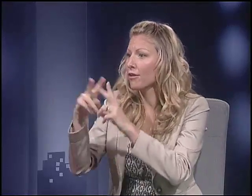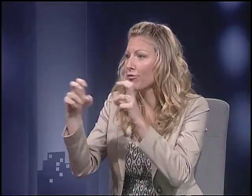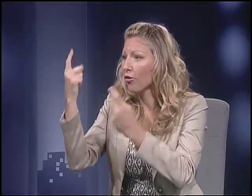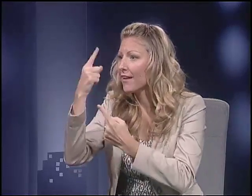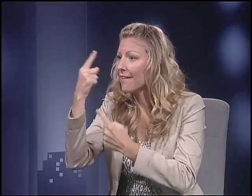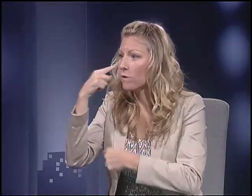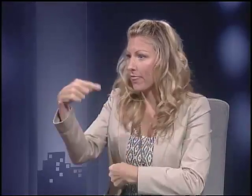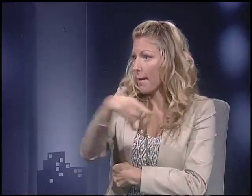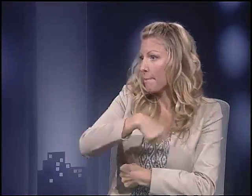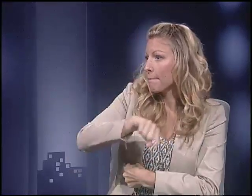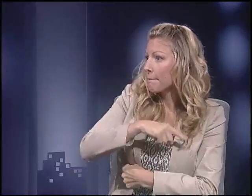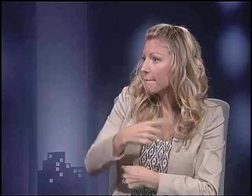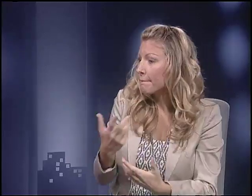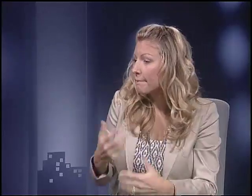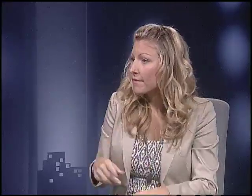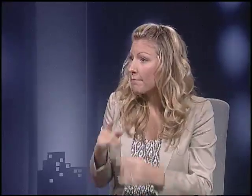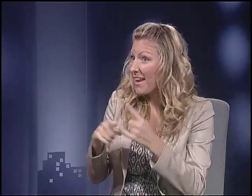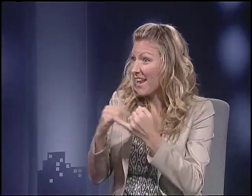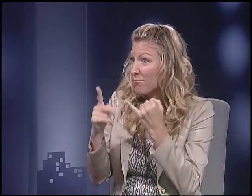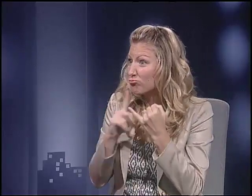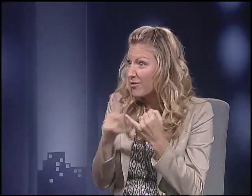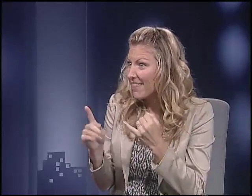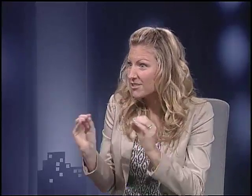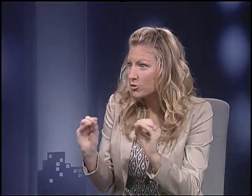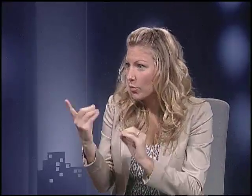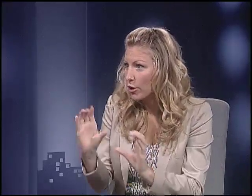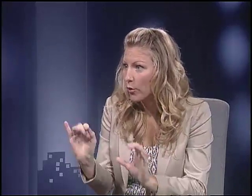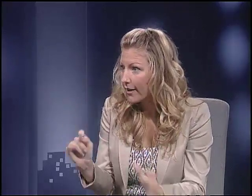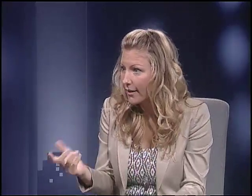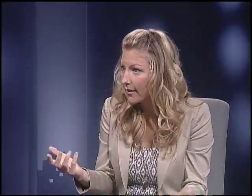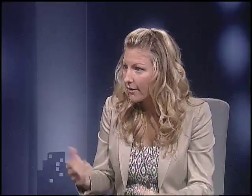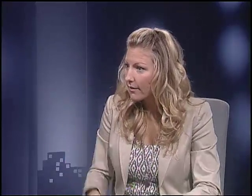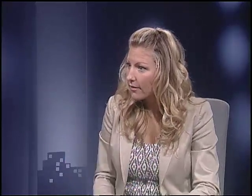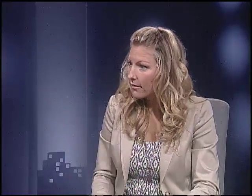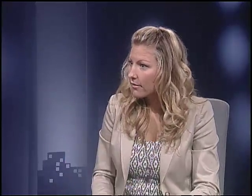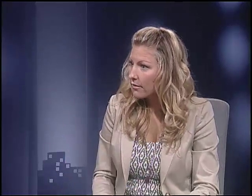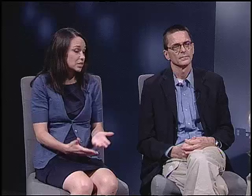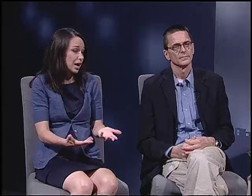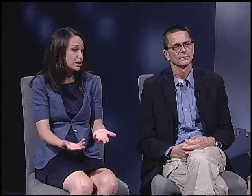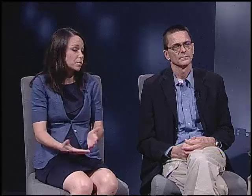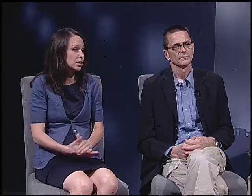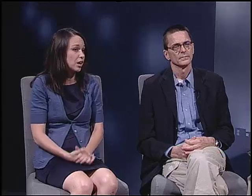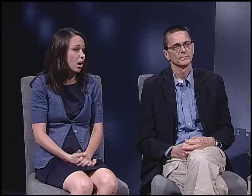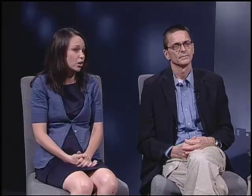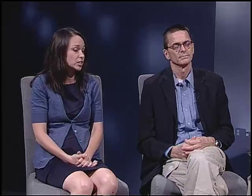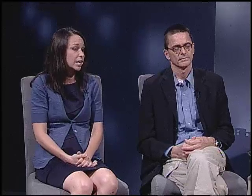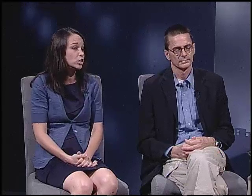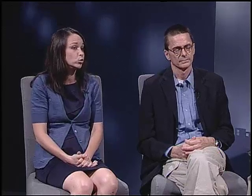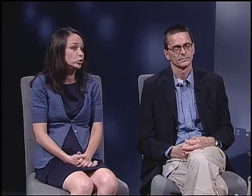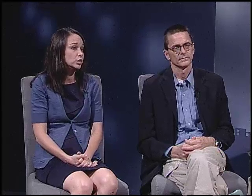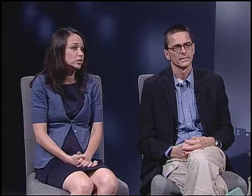That there are more-- that other people are doing that critical thinking for them 'cause I'll admit that often I don't do it.